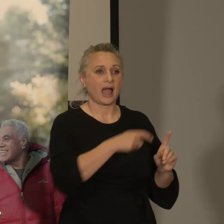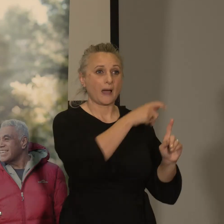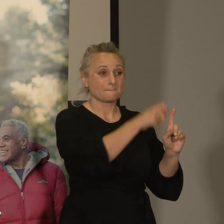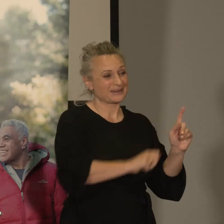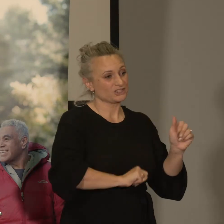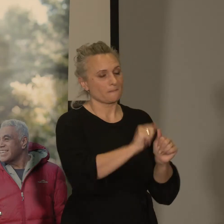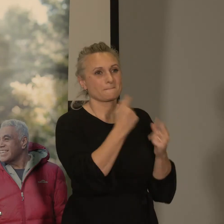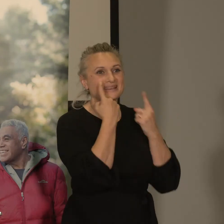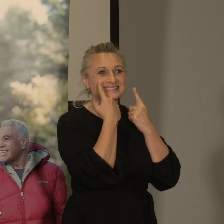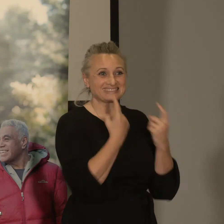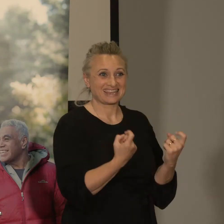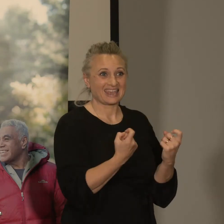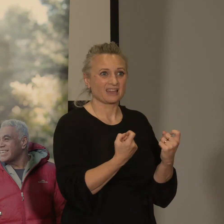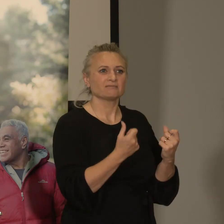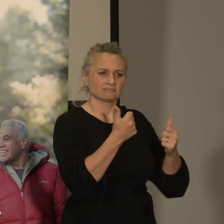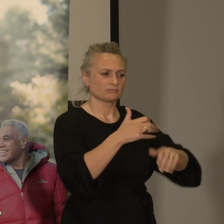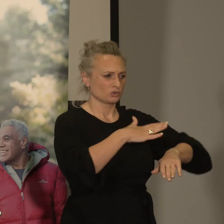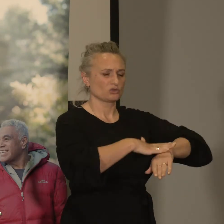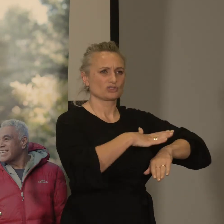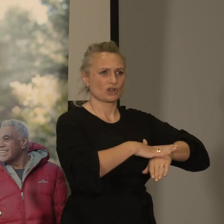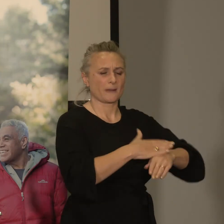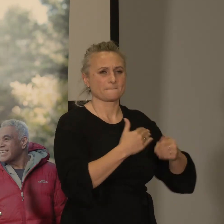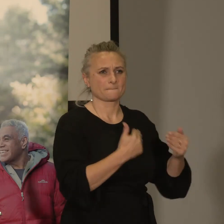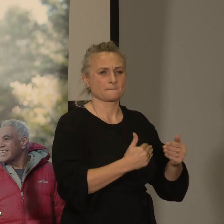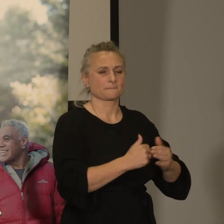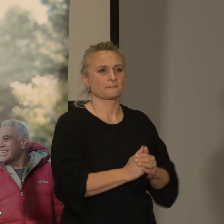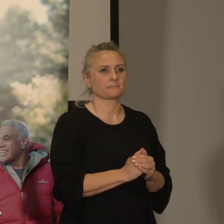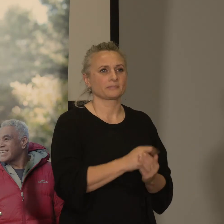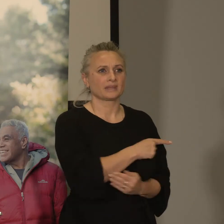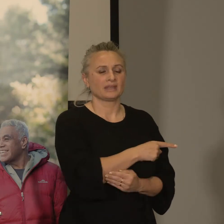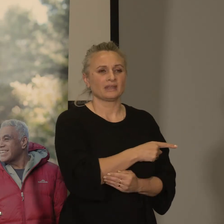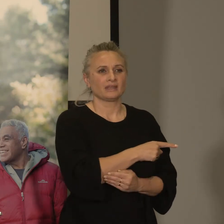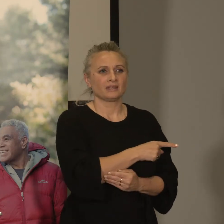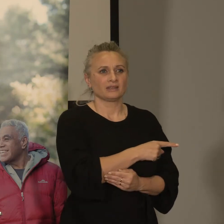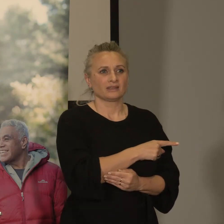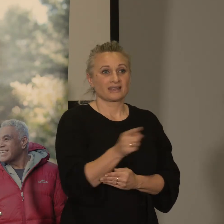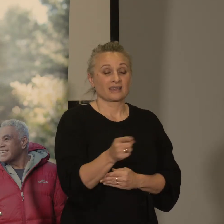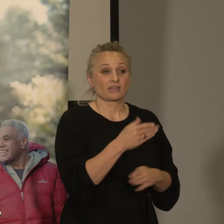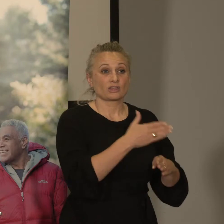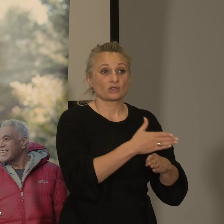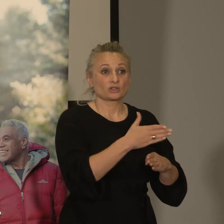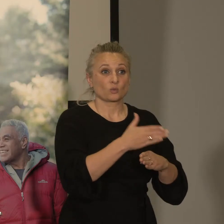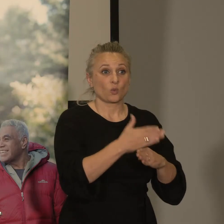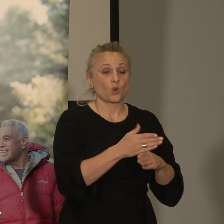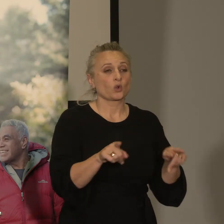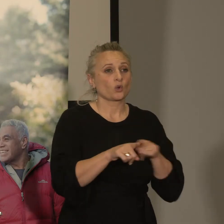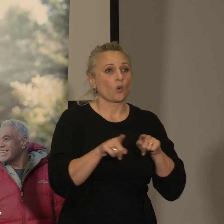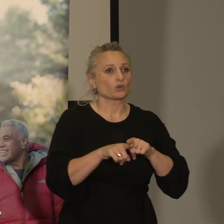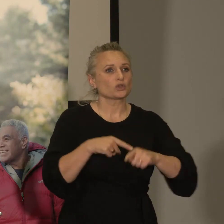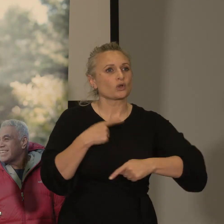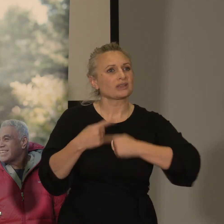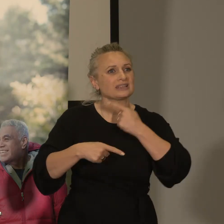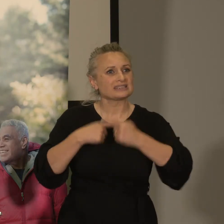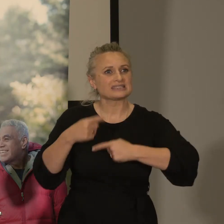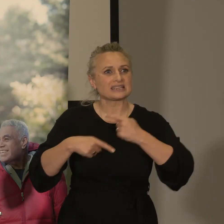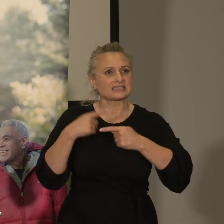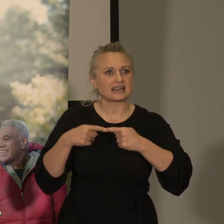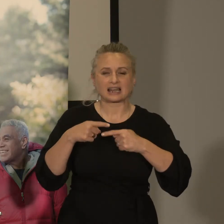manner. These activities are